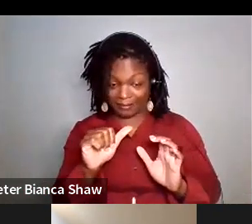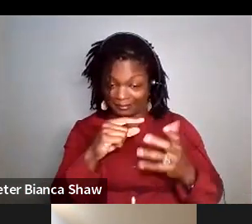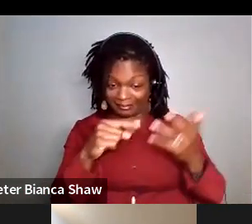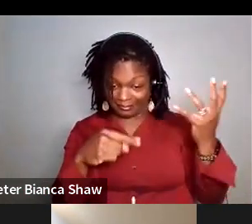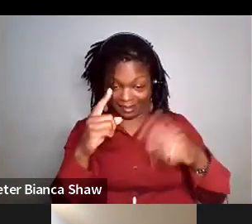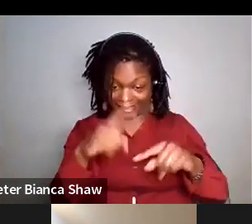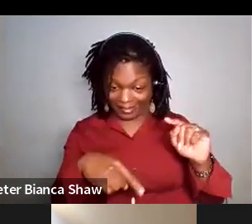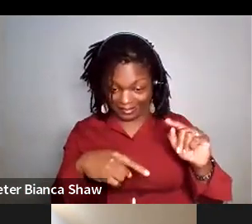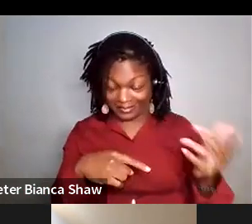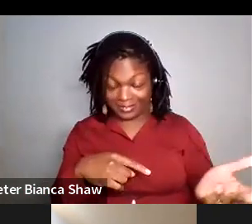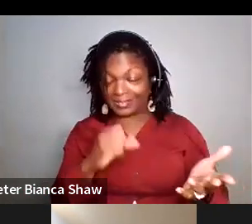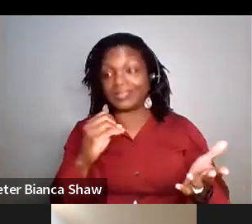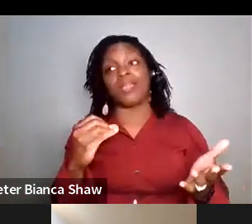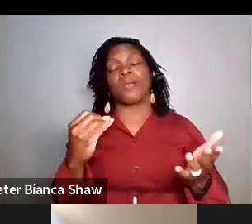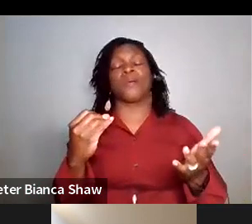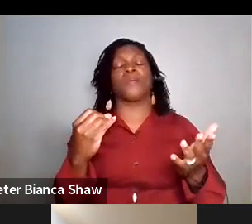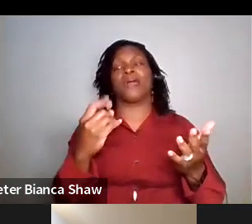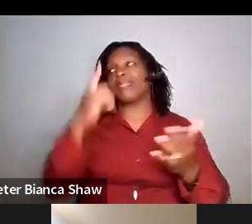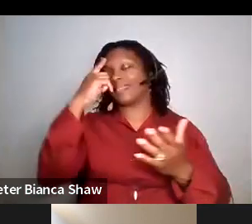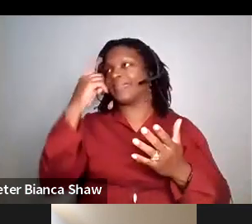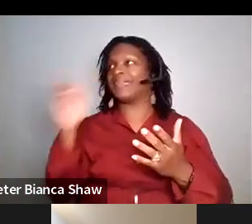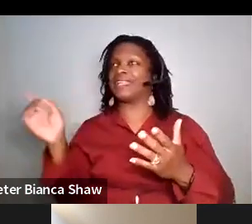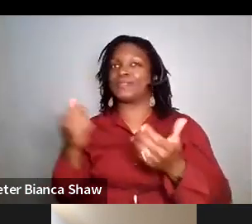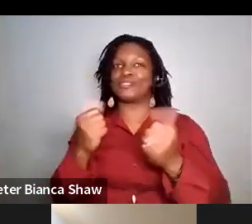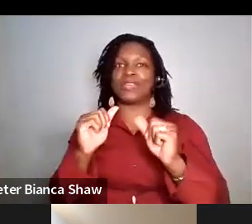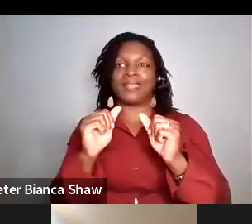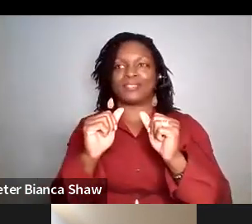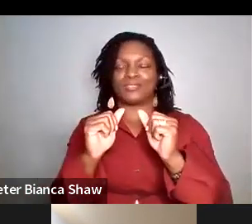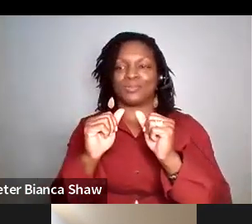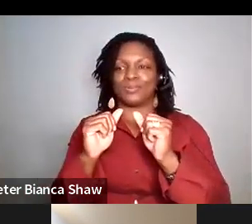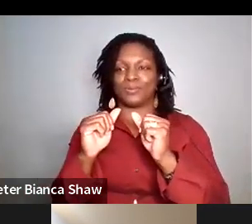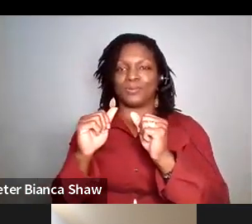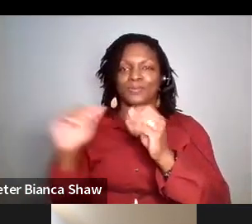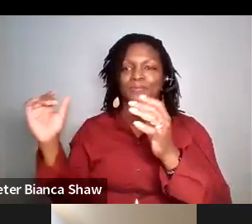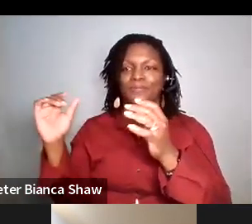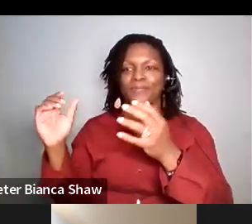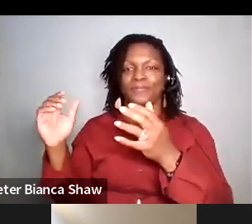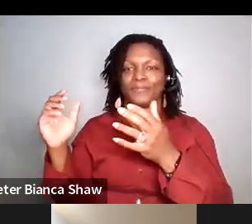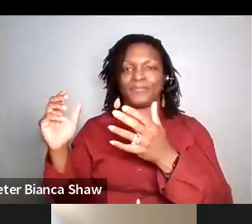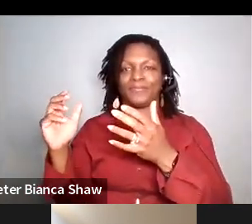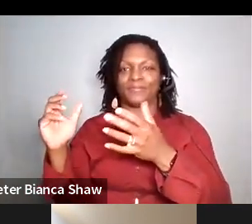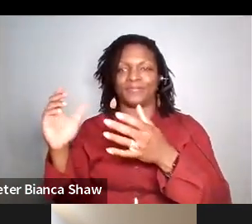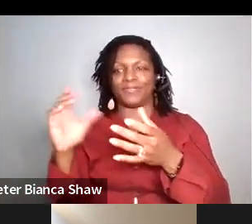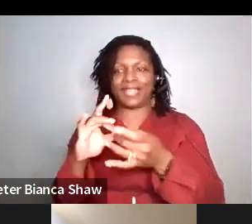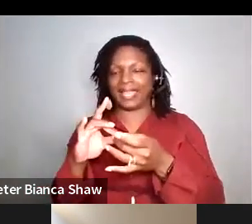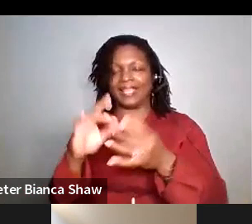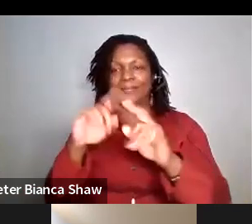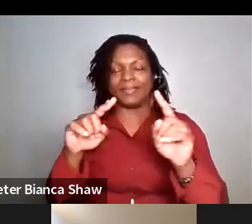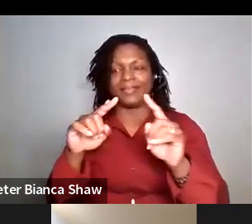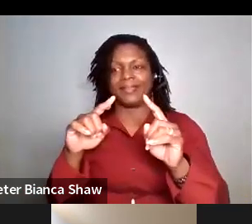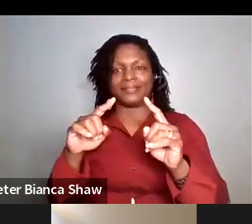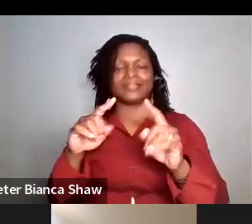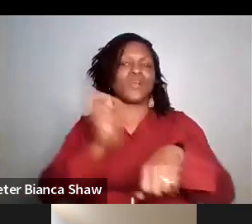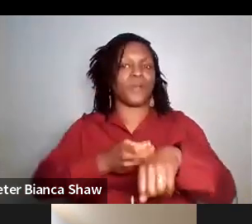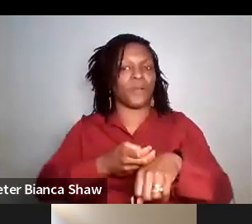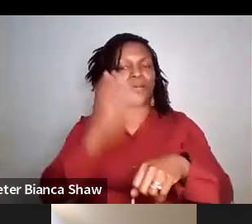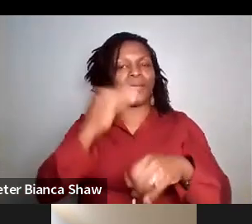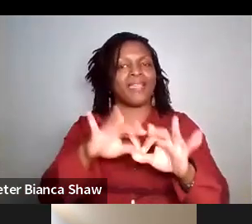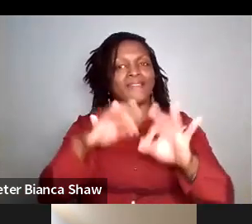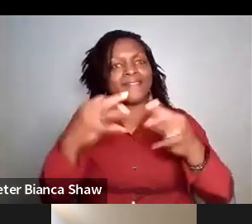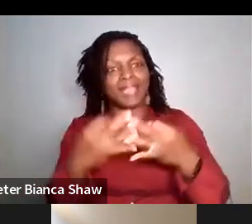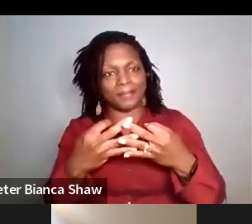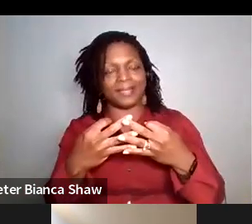I think he was trying to. related me that sometimes it was difficult, because family activities were even us should for heal our activities.